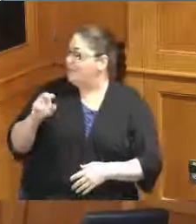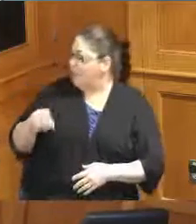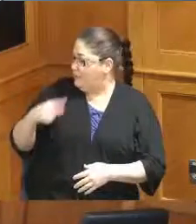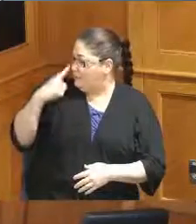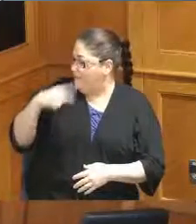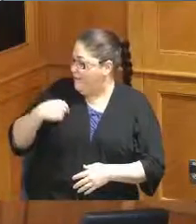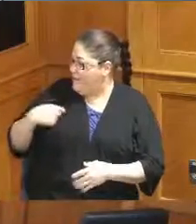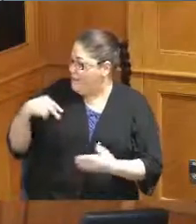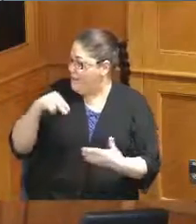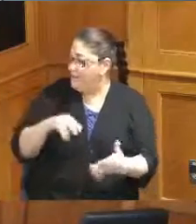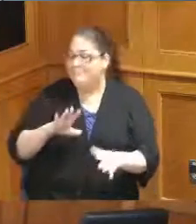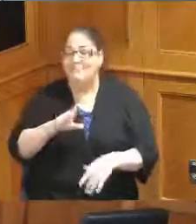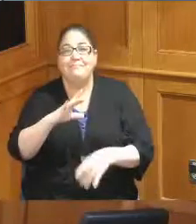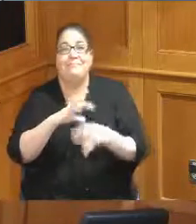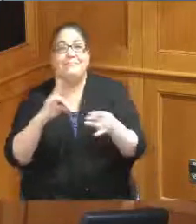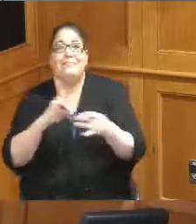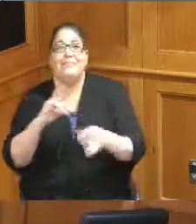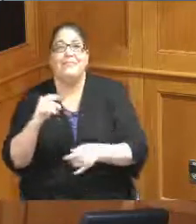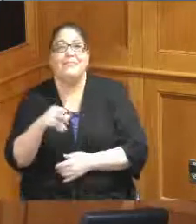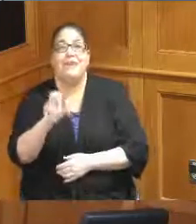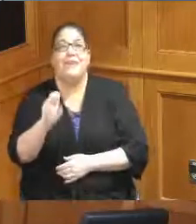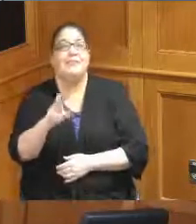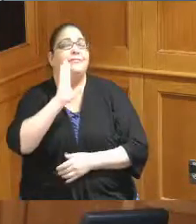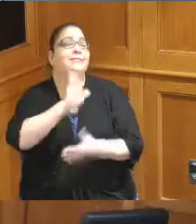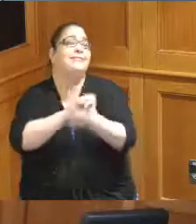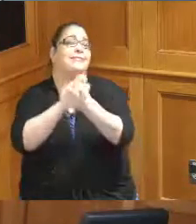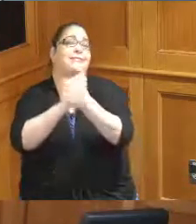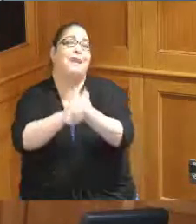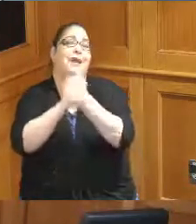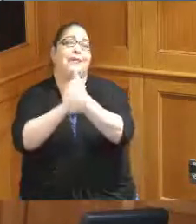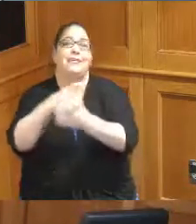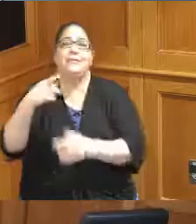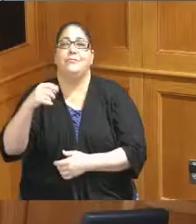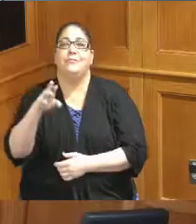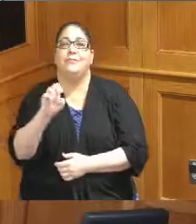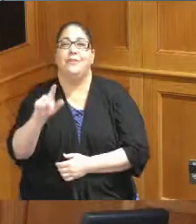yes yes please so just congratulations to Purcell Mary and my brother used to teach